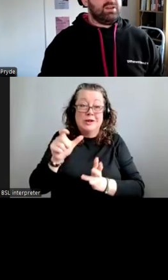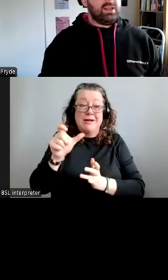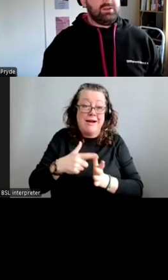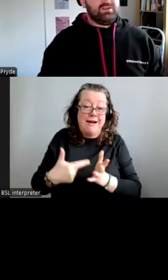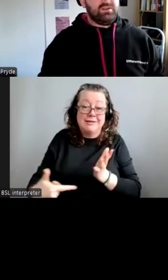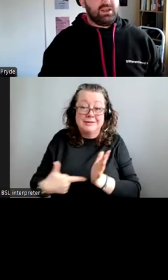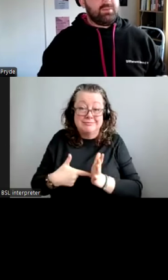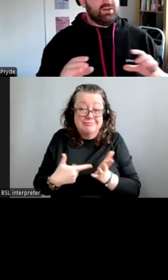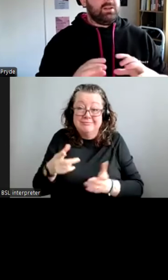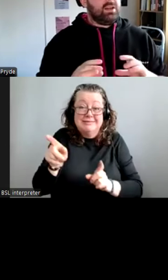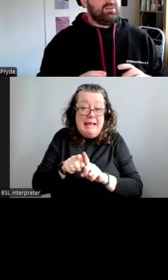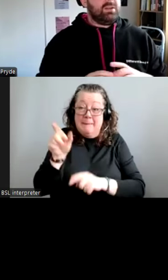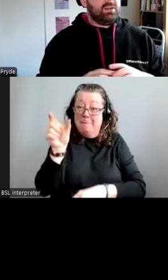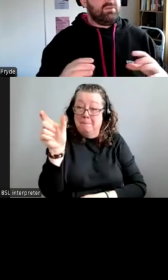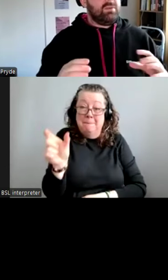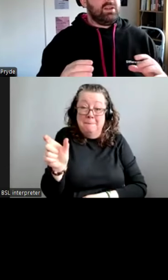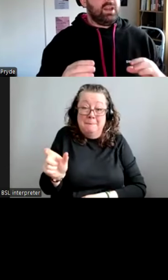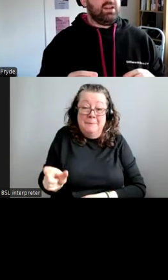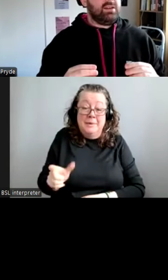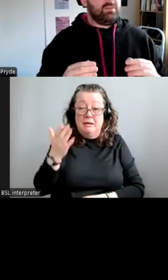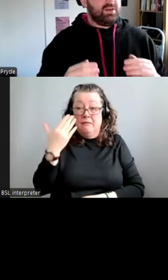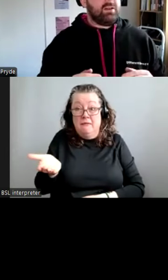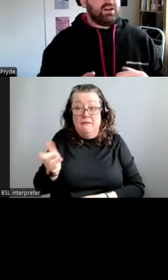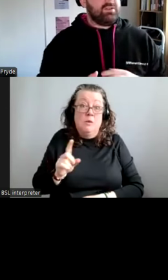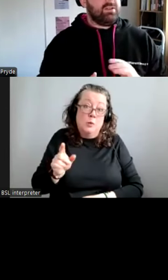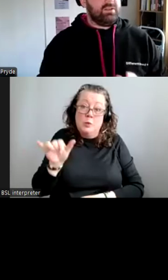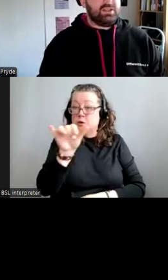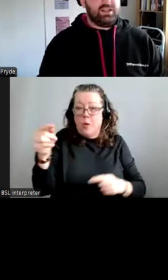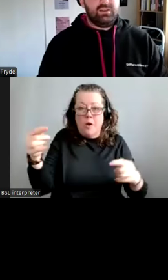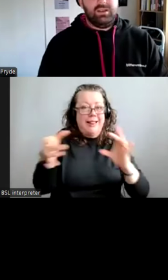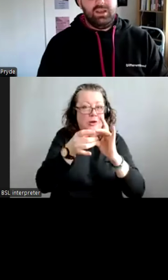by stepping to the parent element and then reading the heading and paragraph to understand.